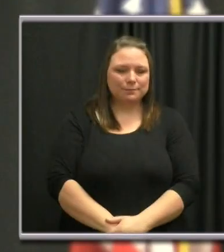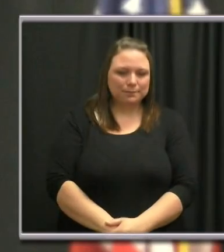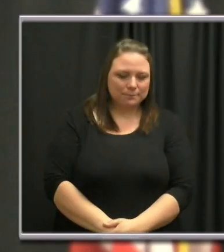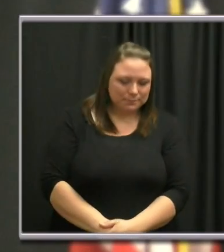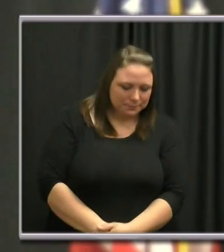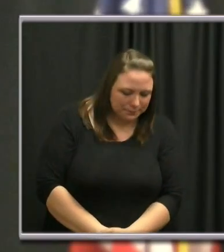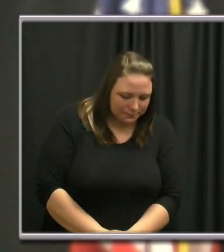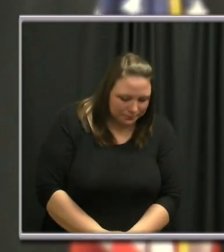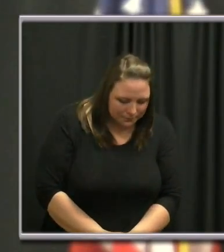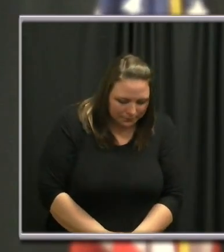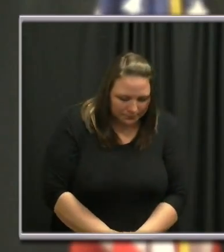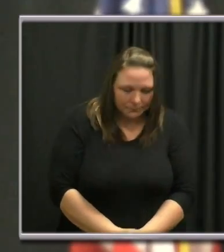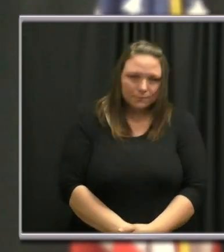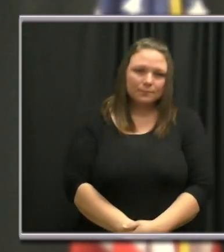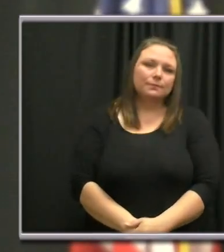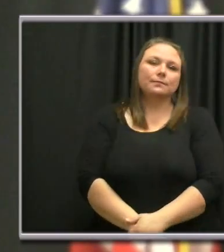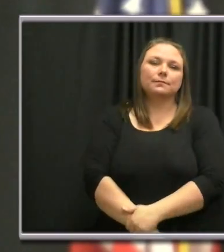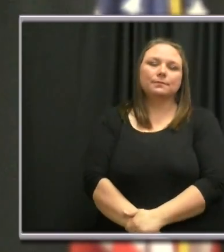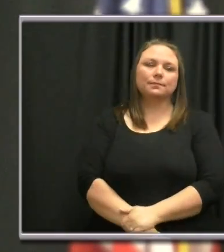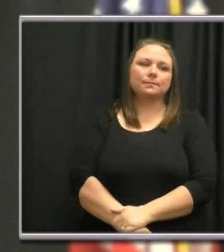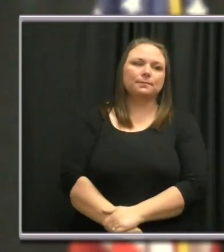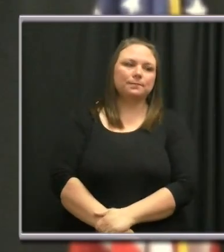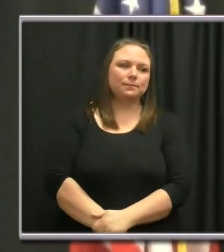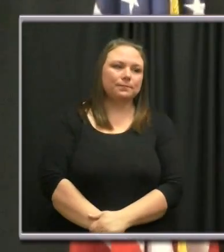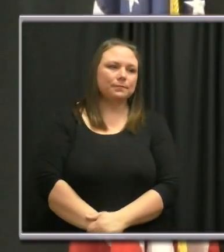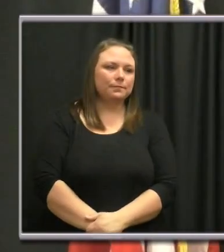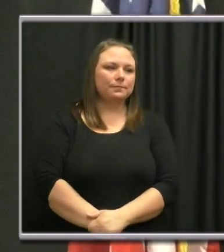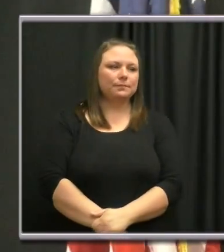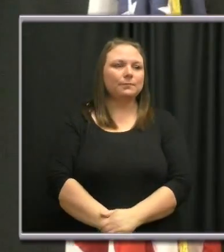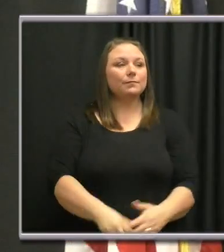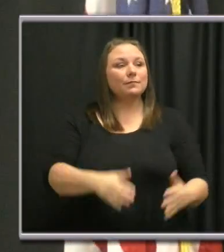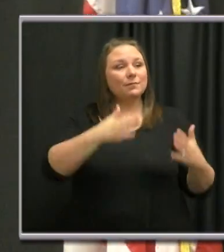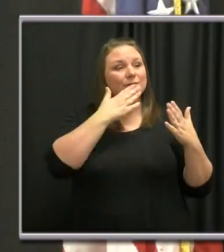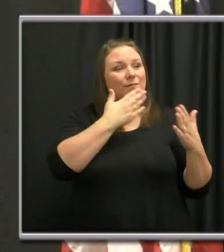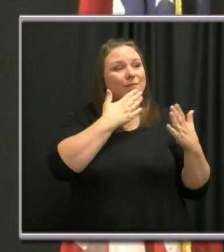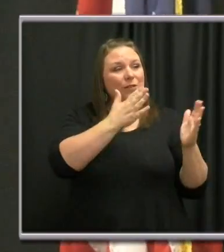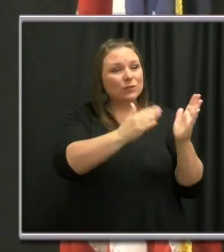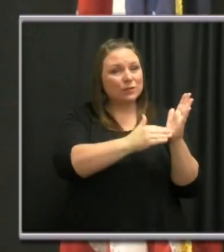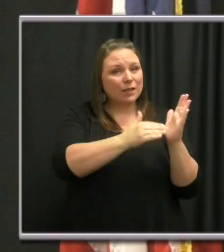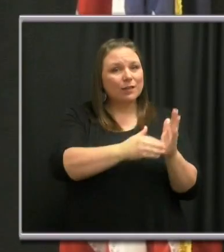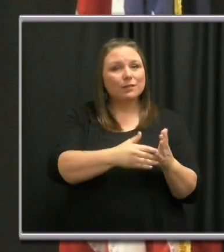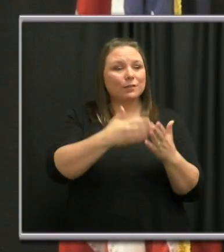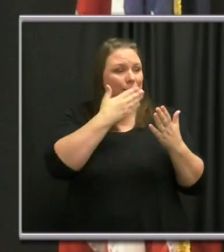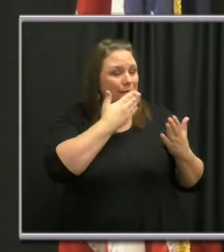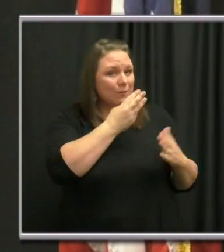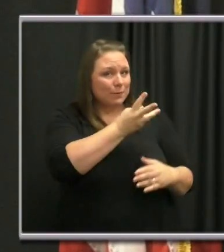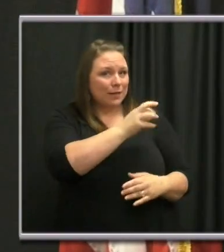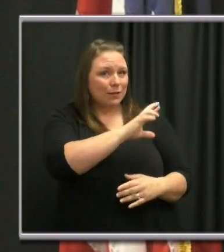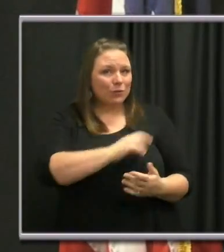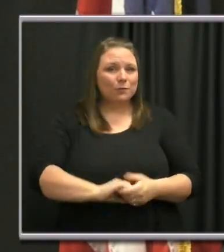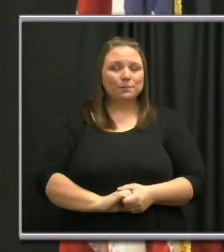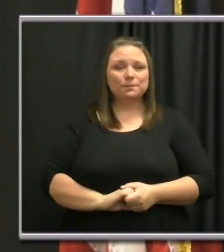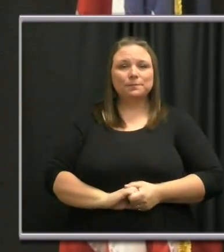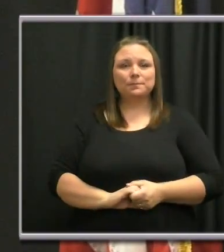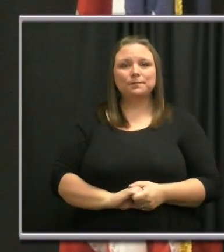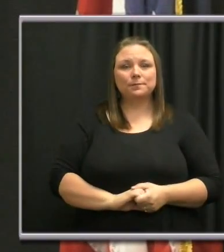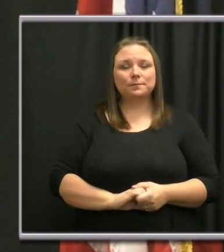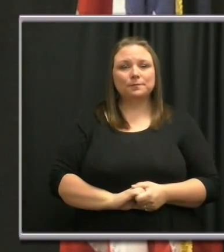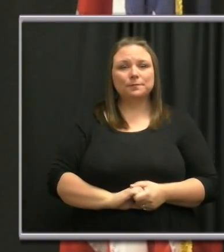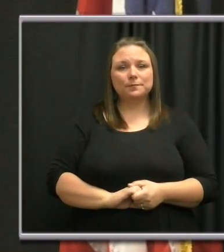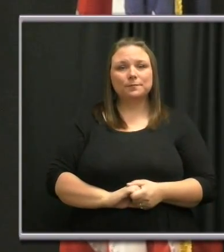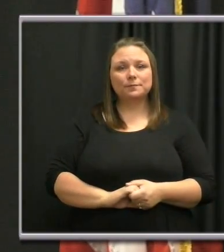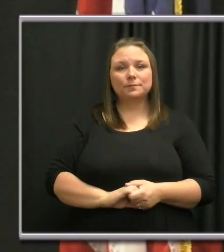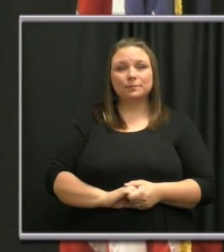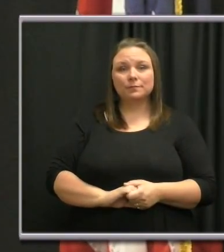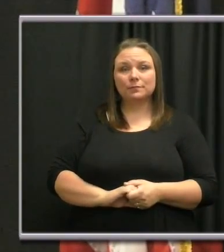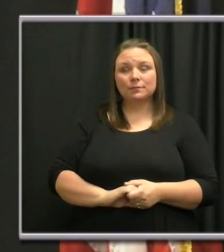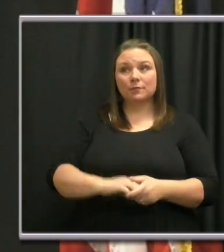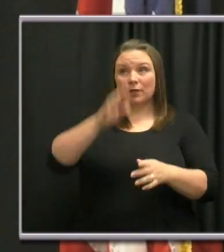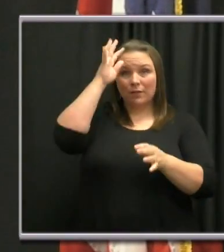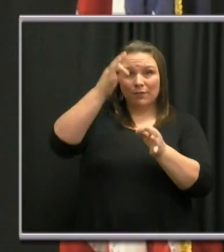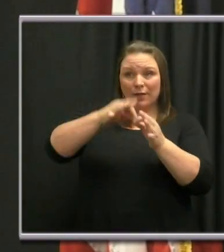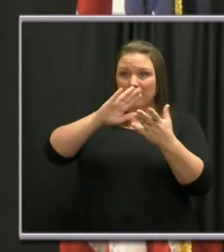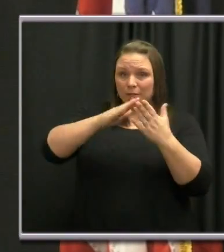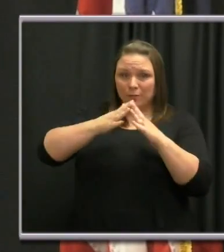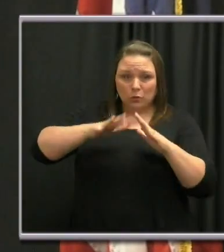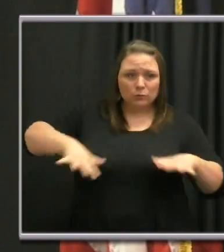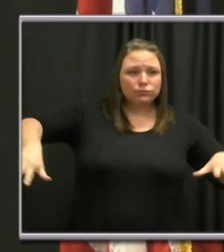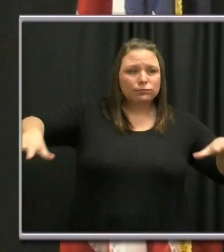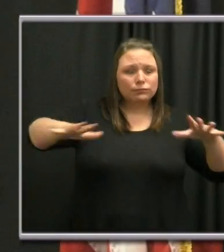THANK YOU. THANK YOU DOCTOR